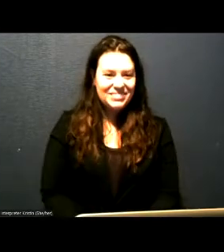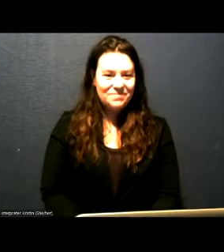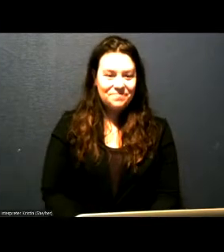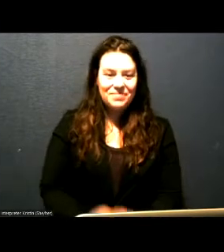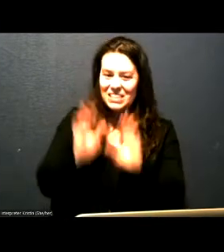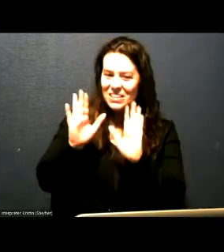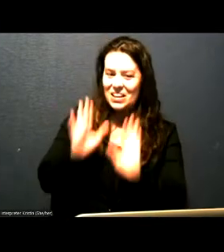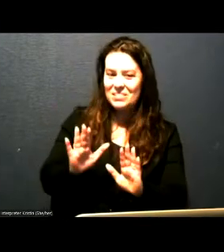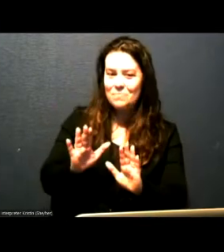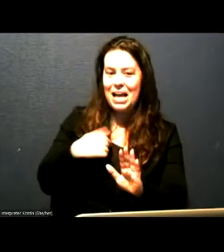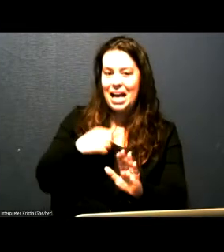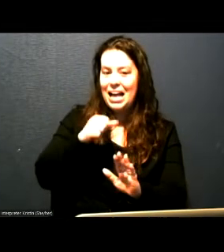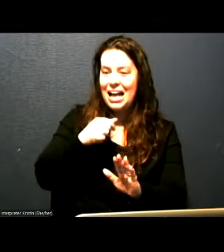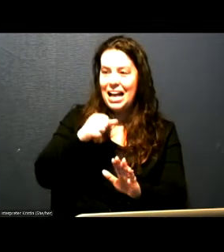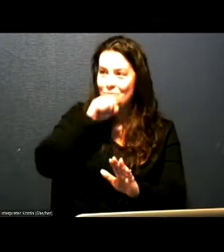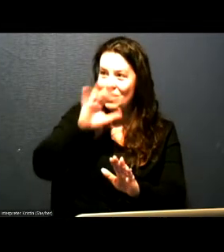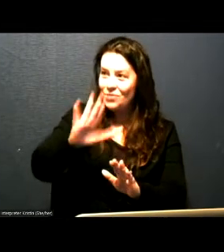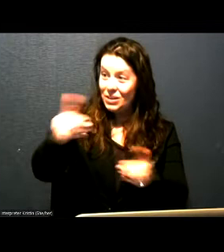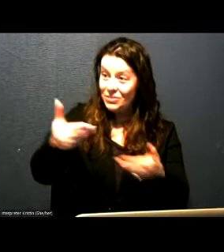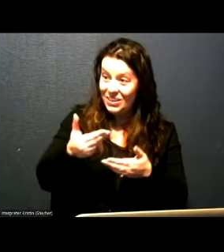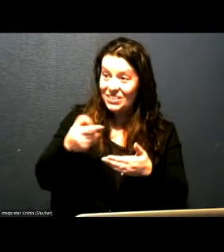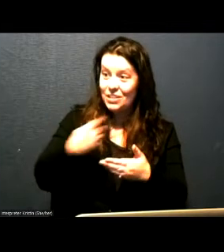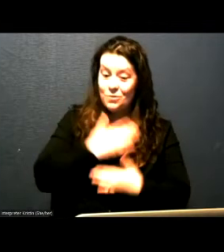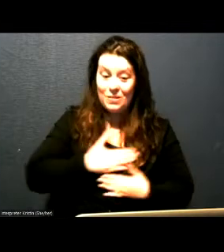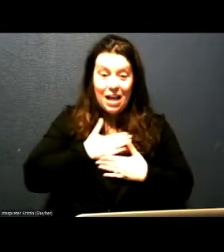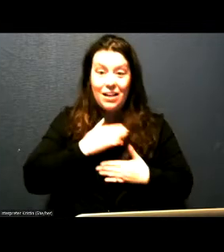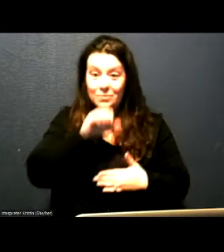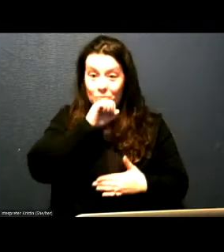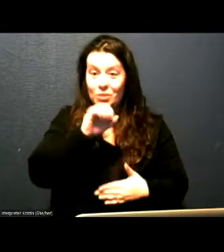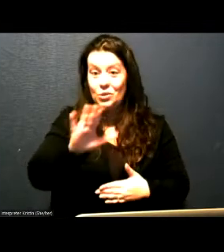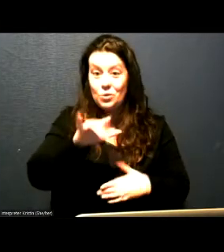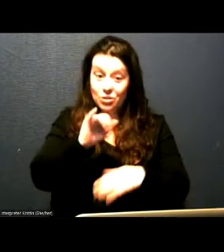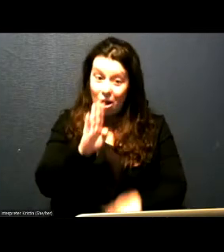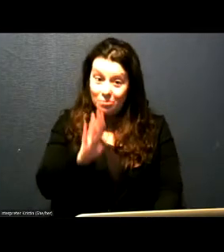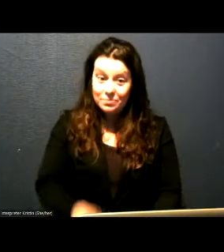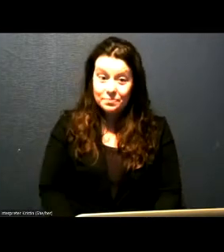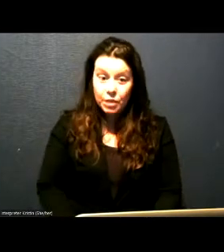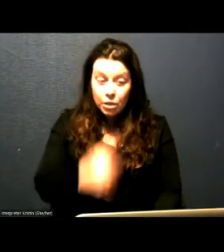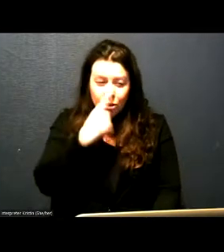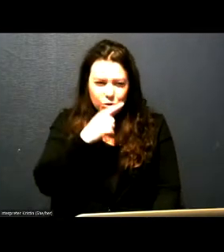that you love your job as well. Thank you for sharing that. Can you break down research ecology for us